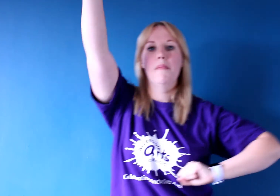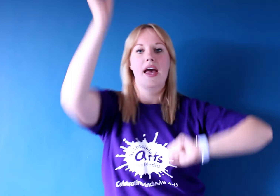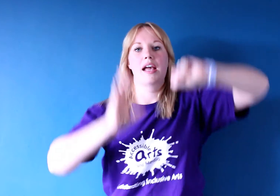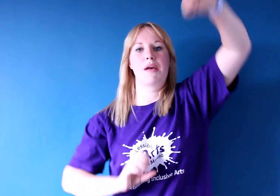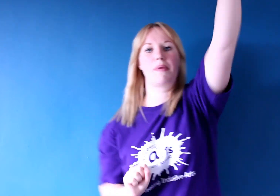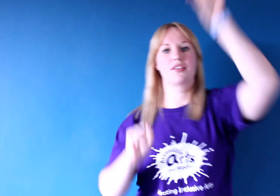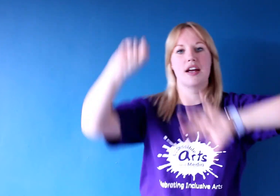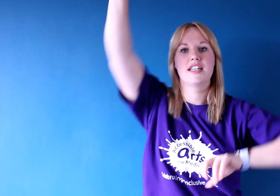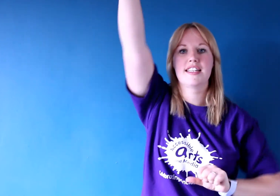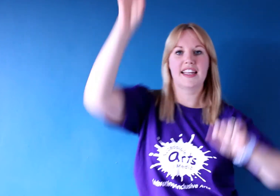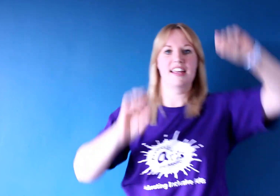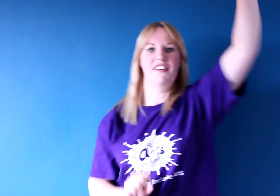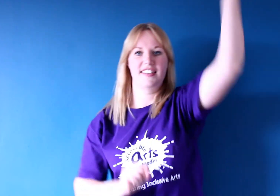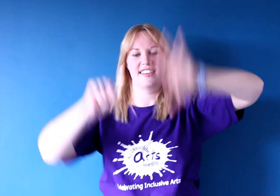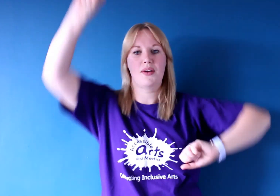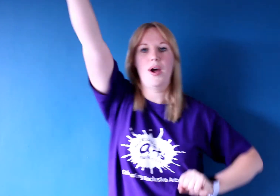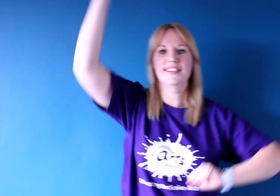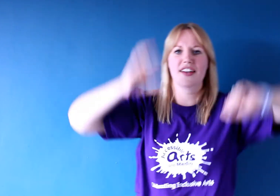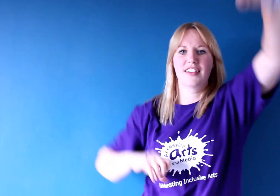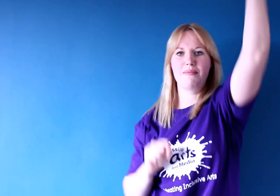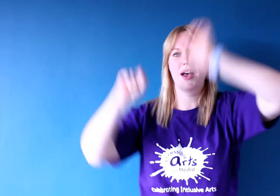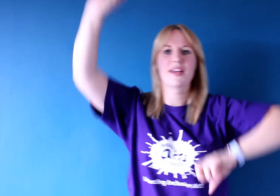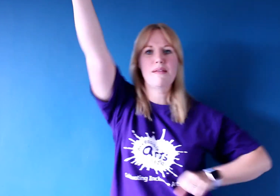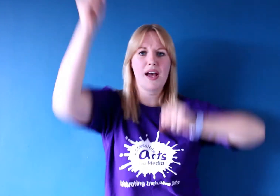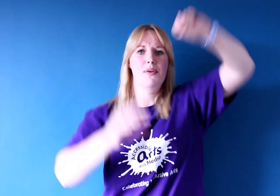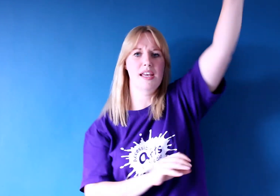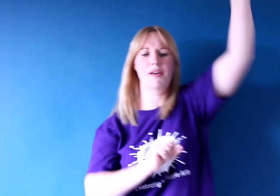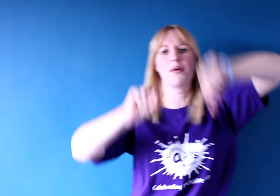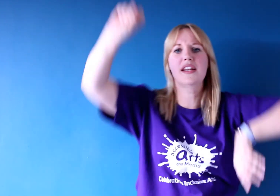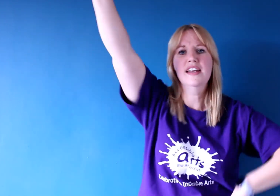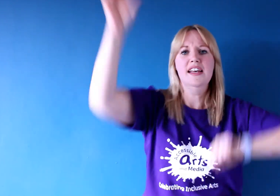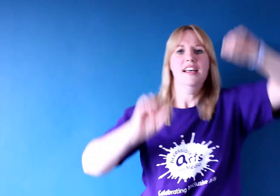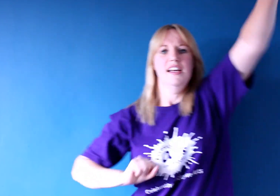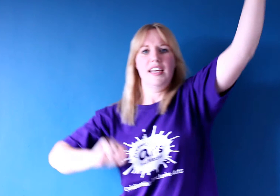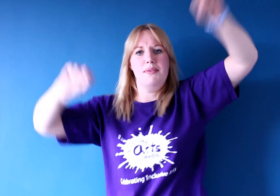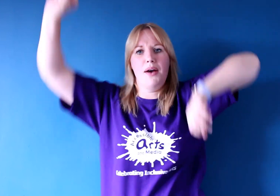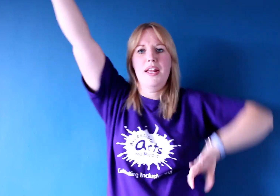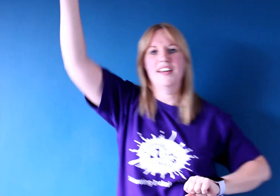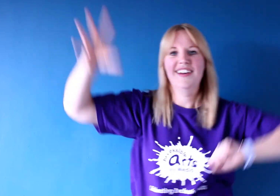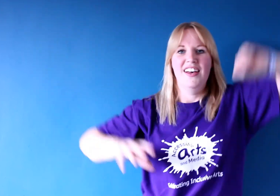big big big stretches, that’s it fantastic well done keep going, keep going, keep going. Keep going